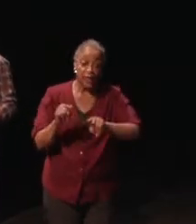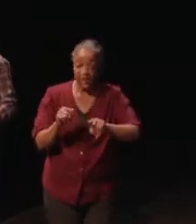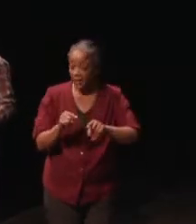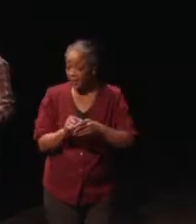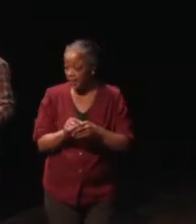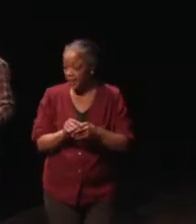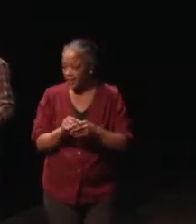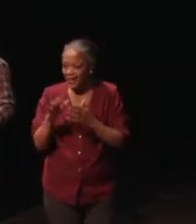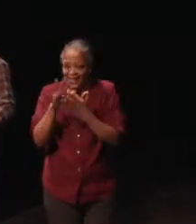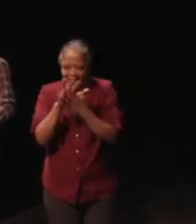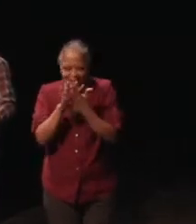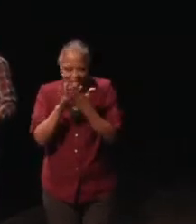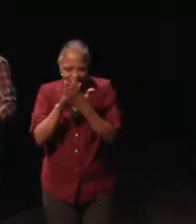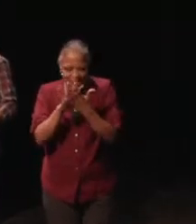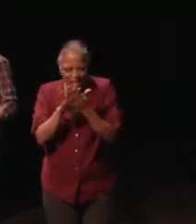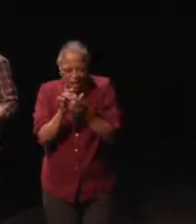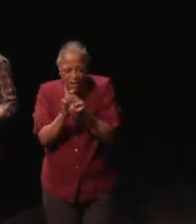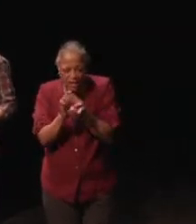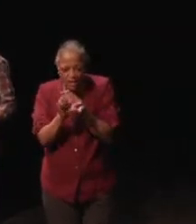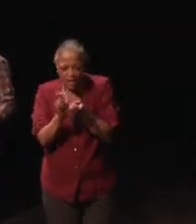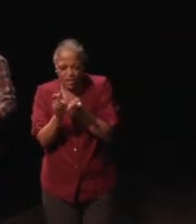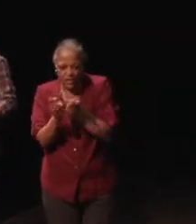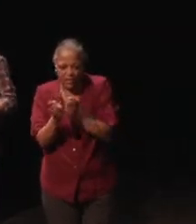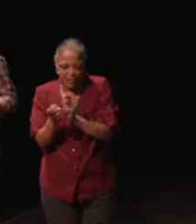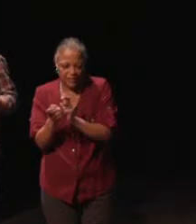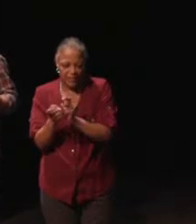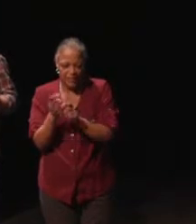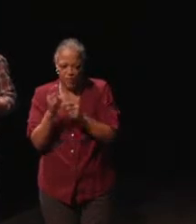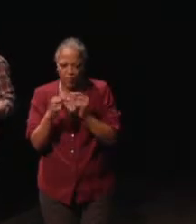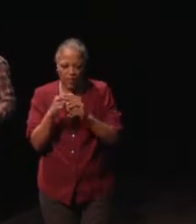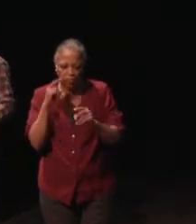It's a subtle shift in the way that you look at disability issues,